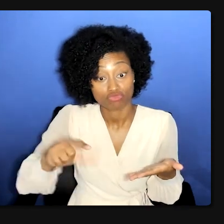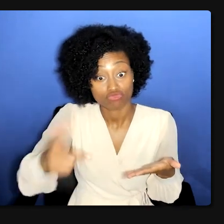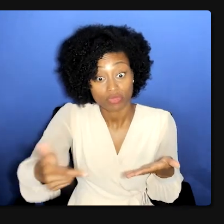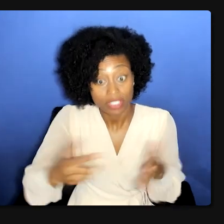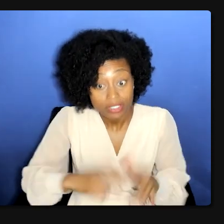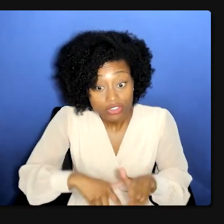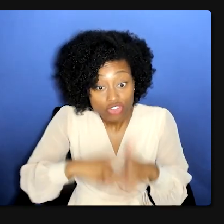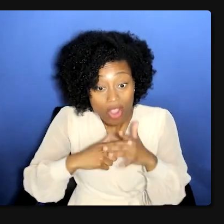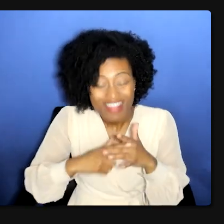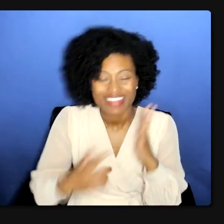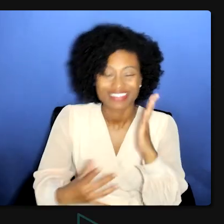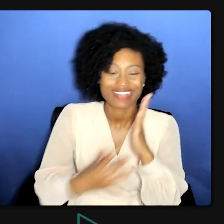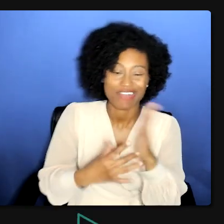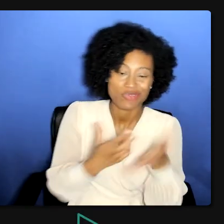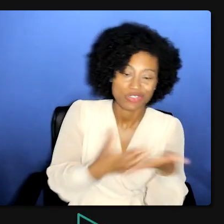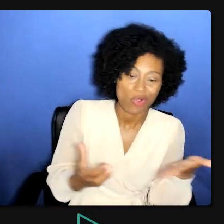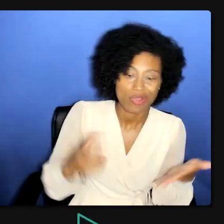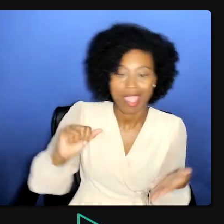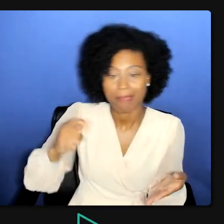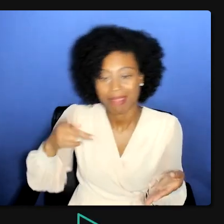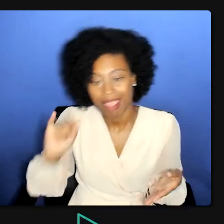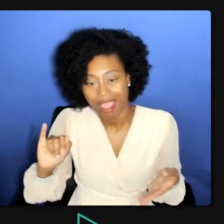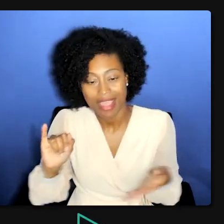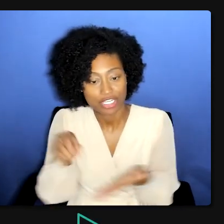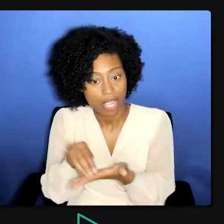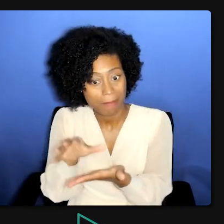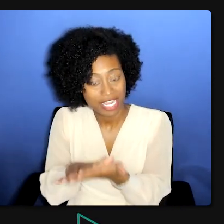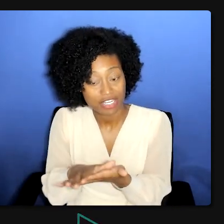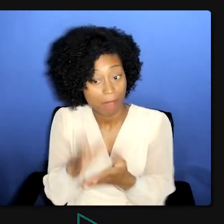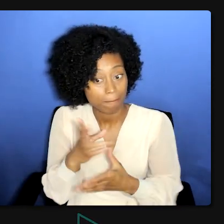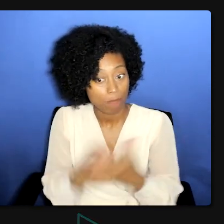starting from technical resources, along with API documentation.